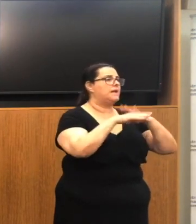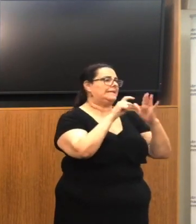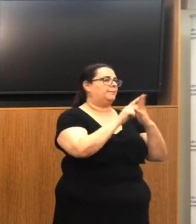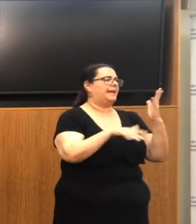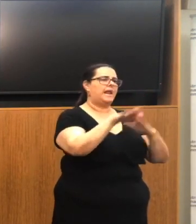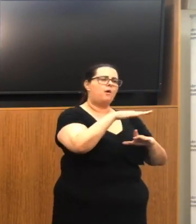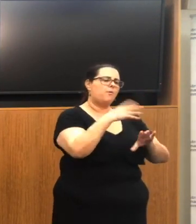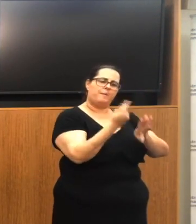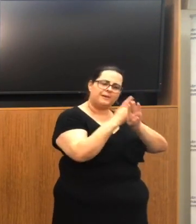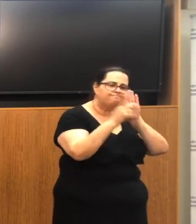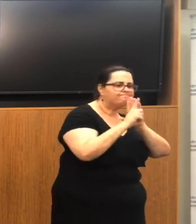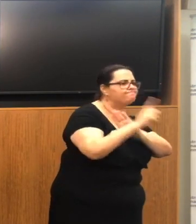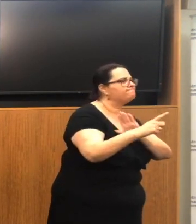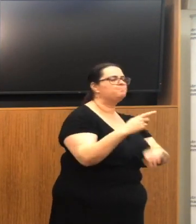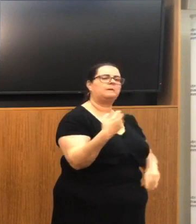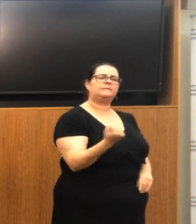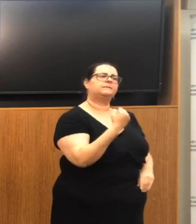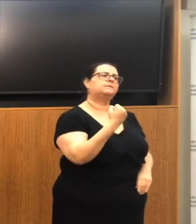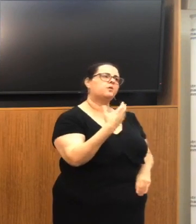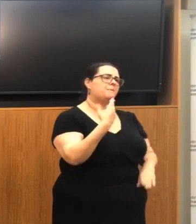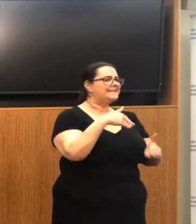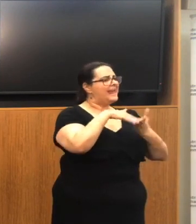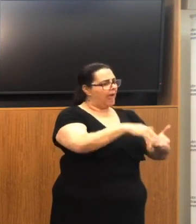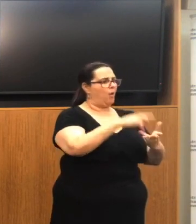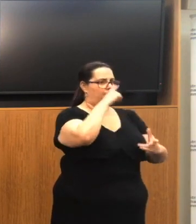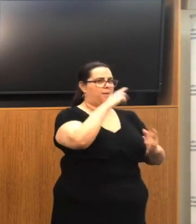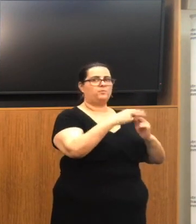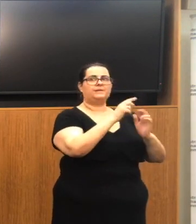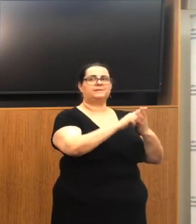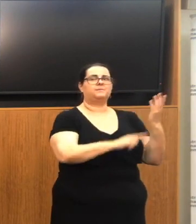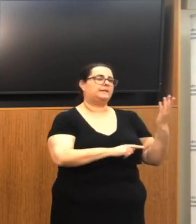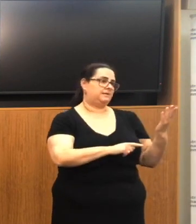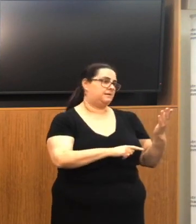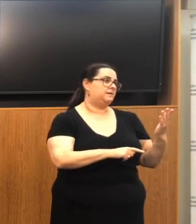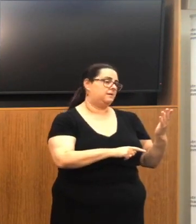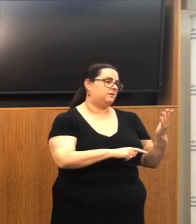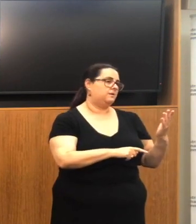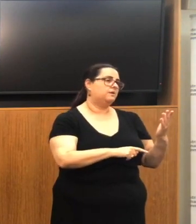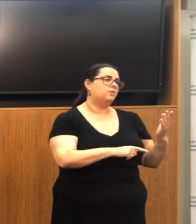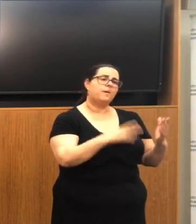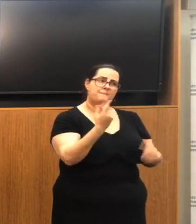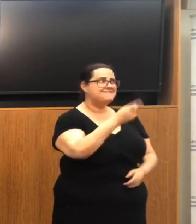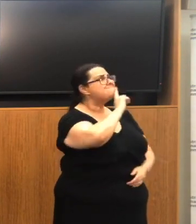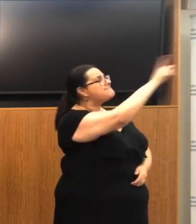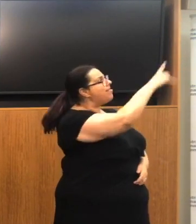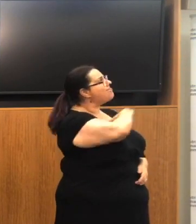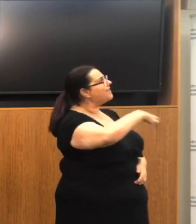We have to speak up. We have to help people with disability so that we have to tell the government it's their